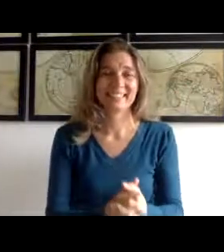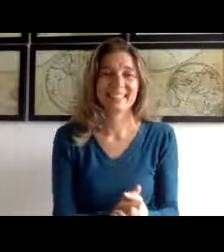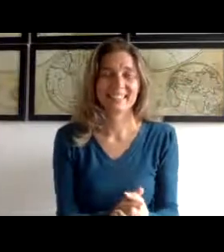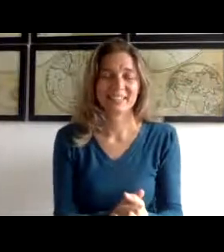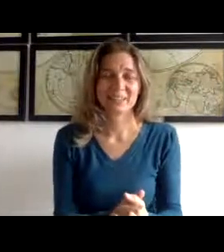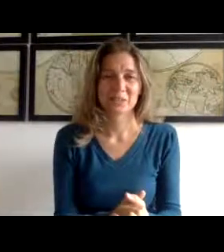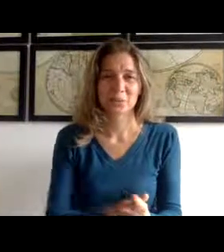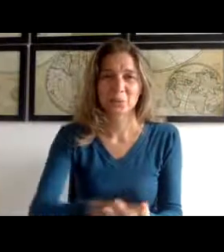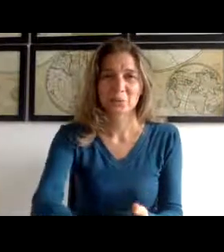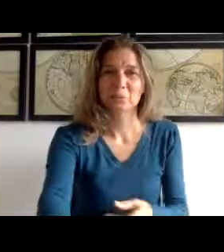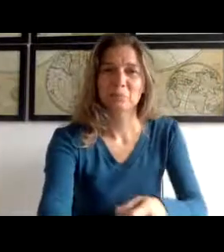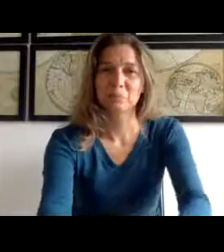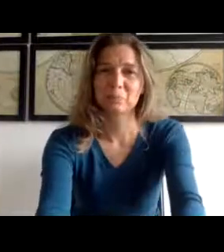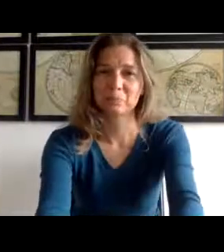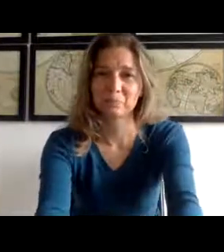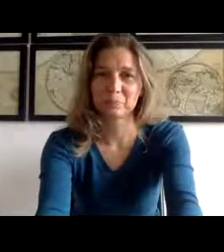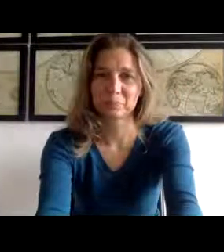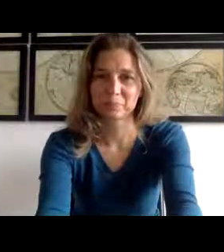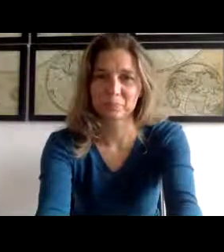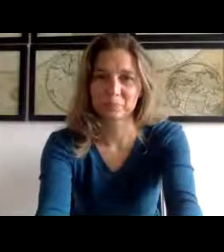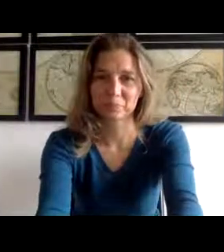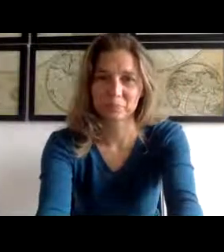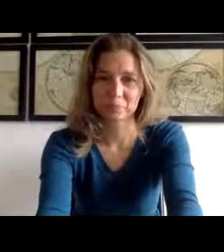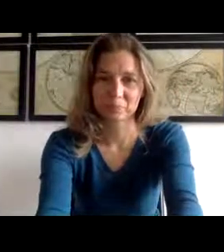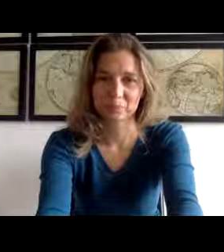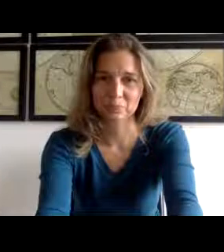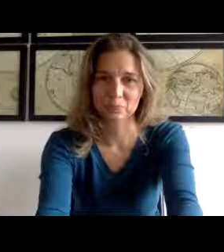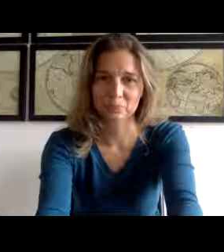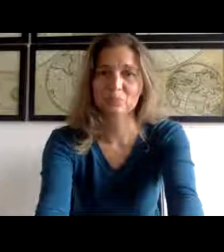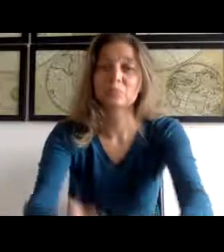There will be real-time captioning during the webinar provided by Wim